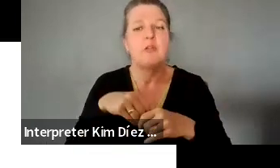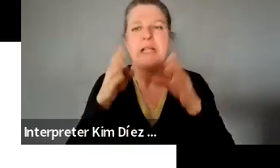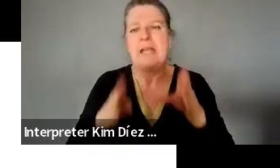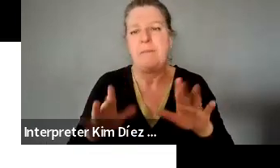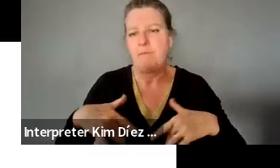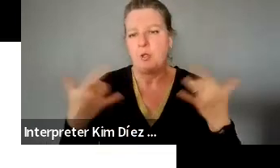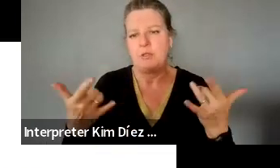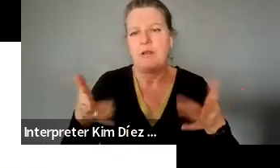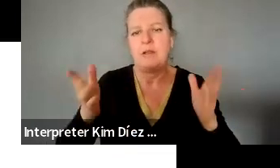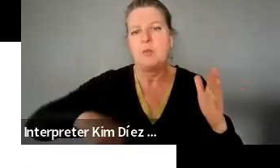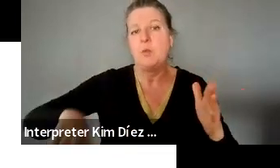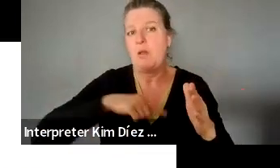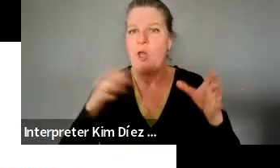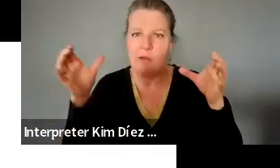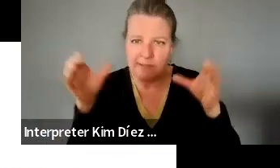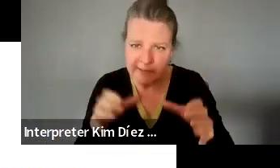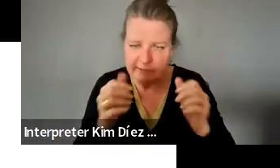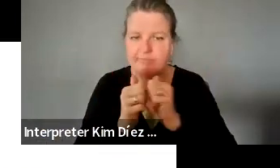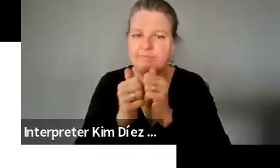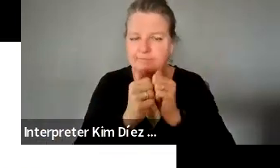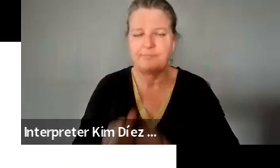to allow us to do that. Any questions about that?